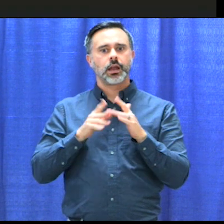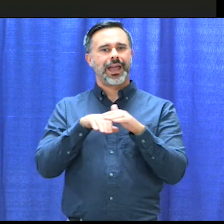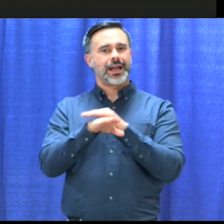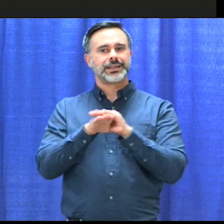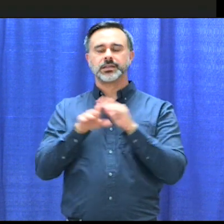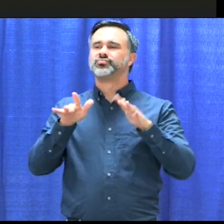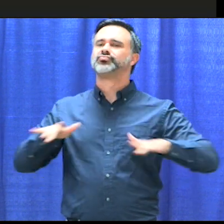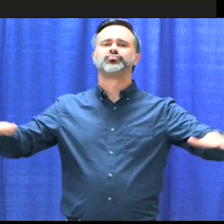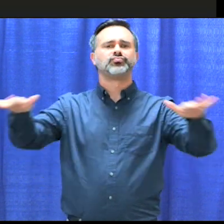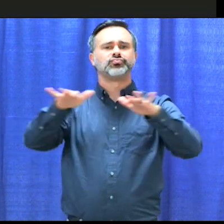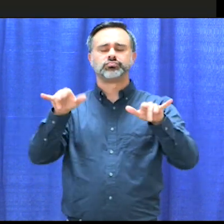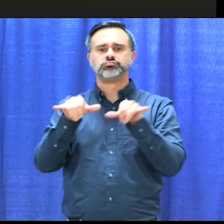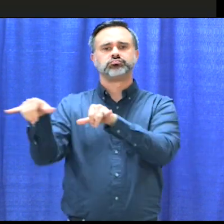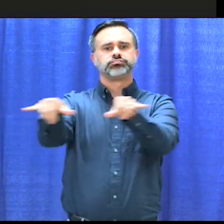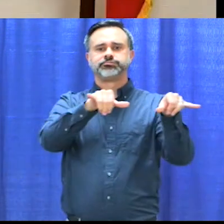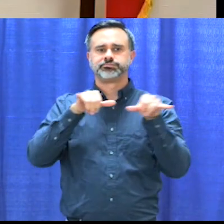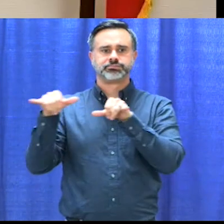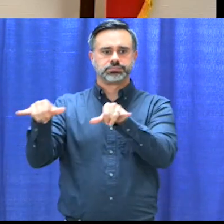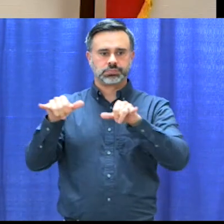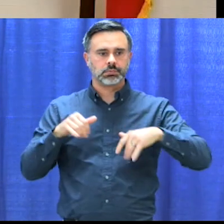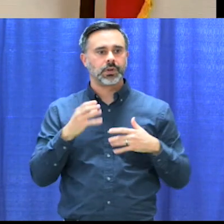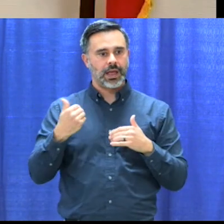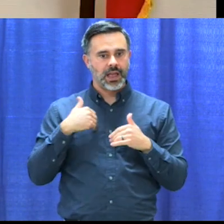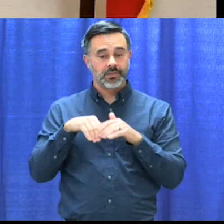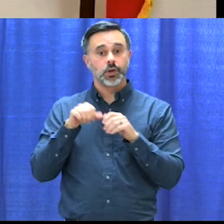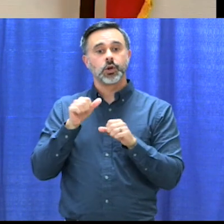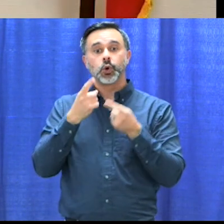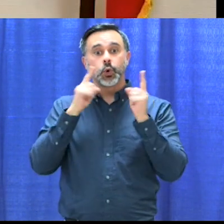the ability to have access and have access to working equipment that allows them to stay